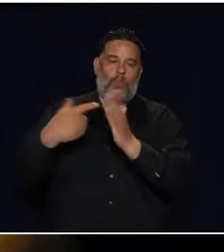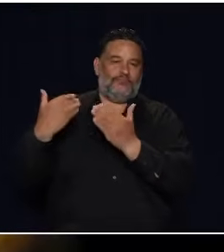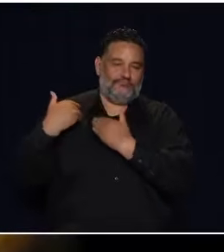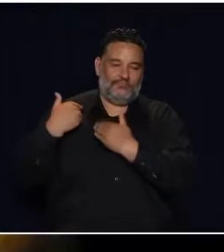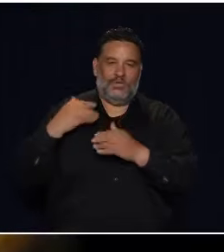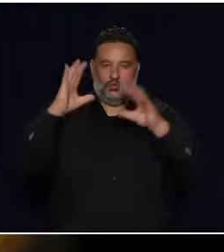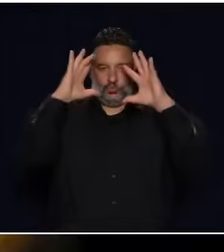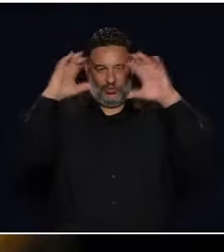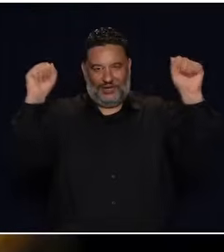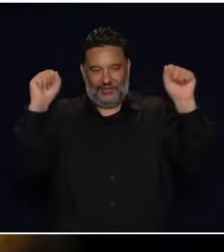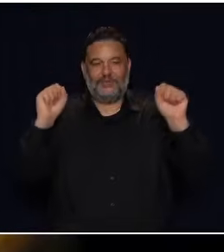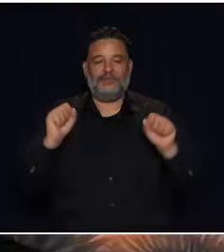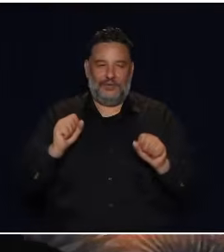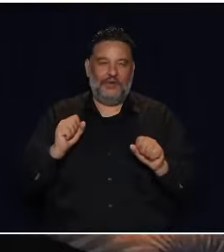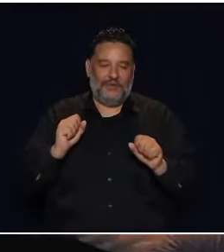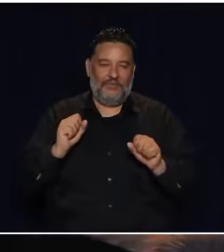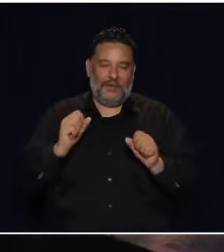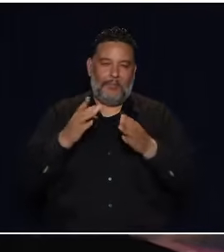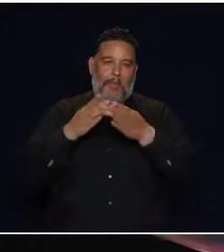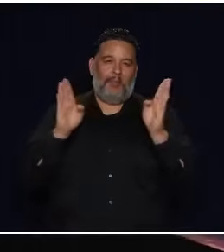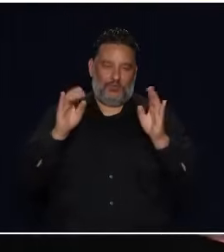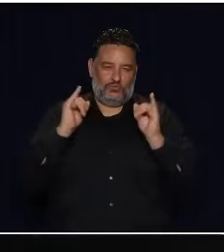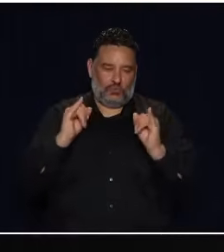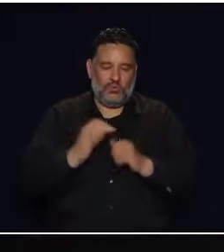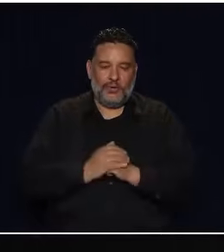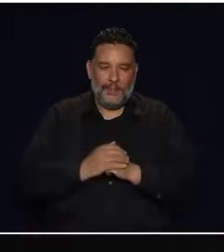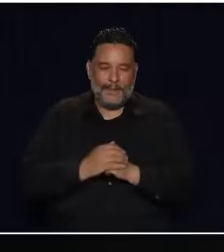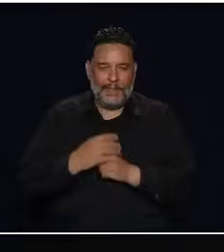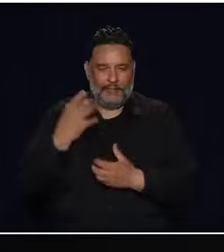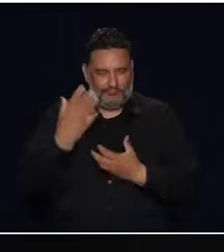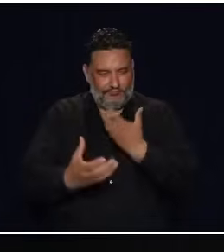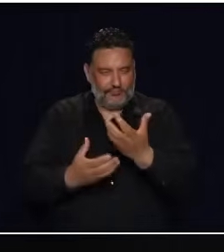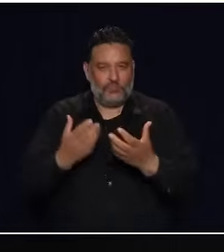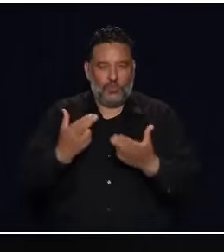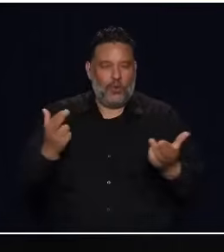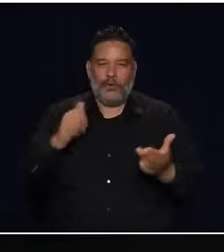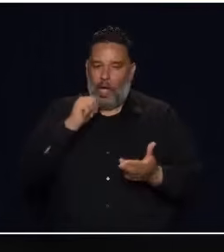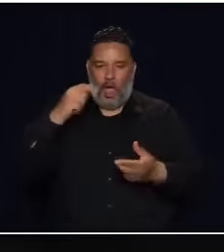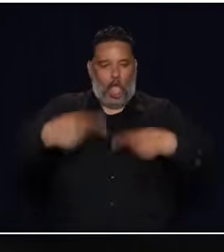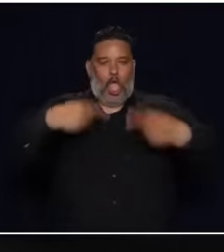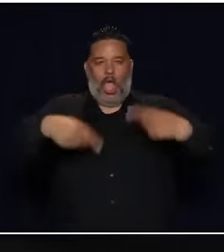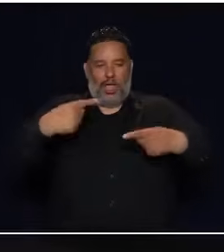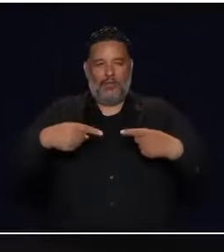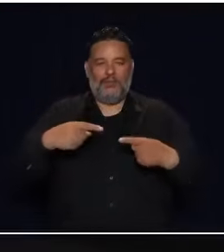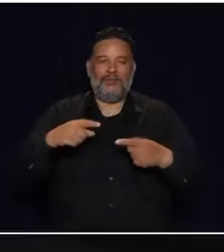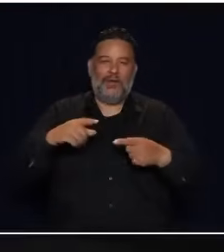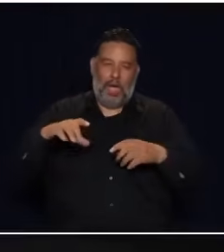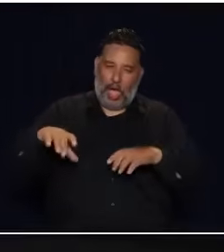INCREDIBLY DIVERSE ARIZONA. THAT IS THE ROLE OF THE SUPERINTENDENT, TO PROVIDE THESE